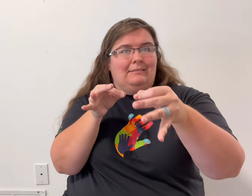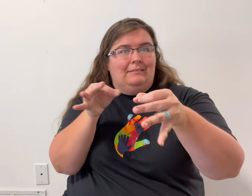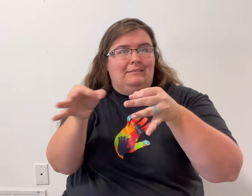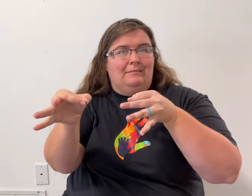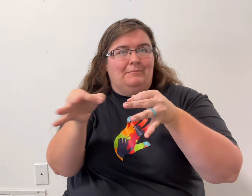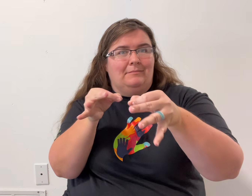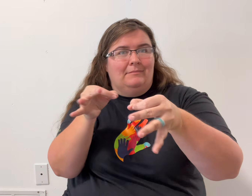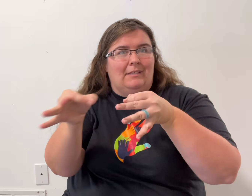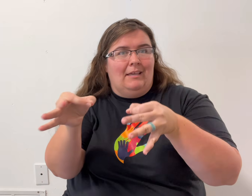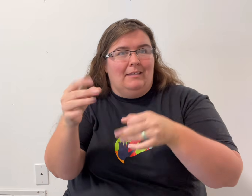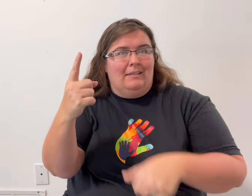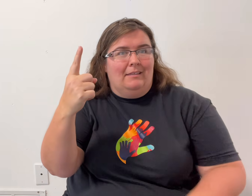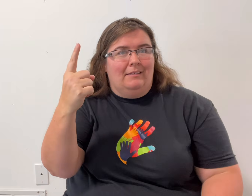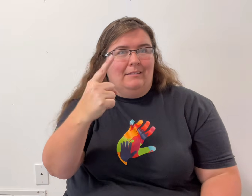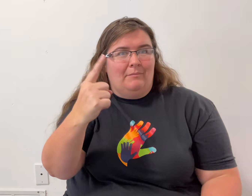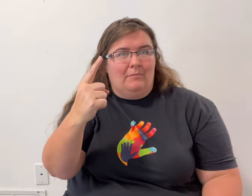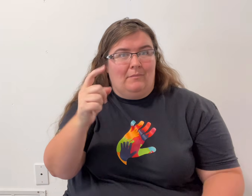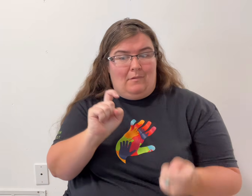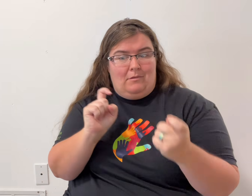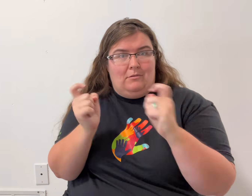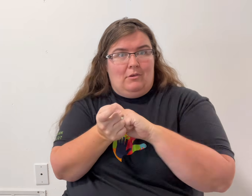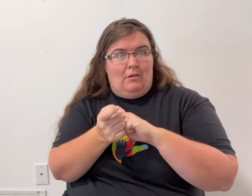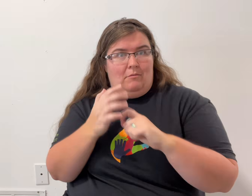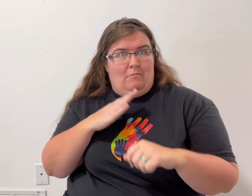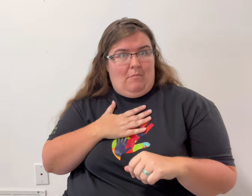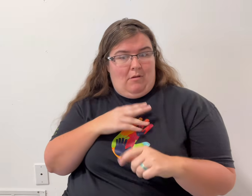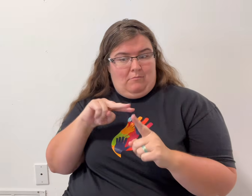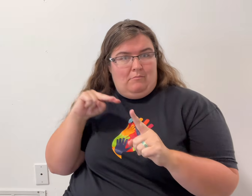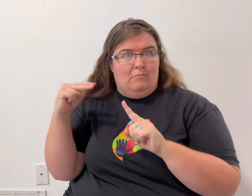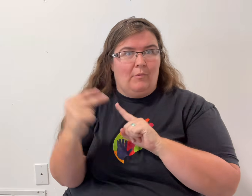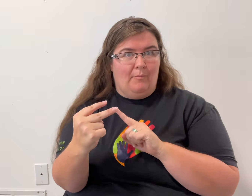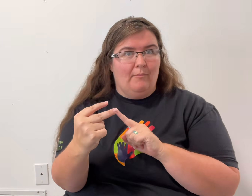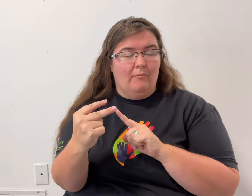EXPLAINS SOMETHING CHANGE MY PERSPECTIVE